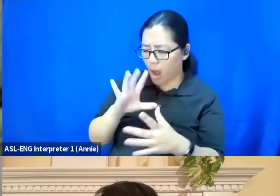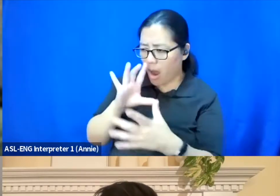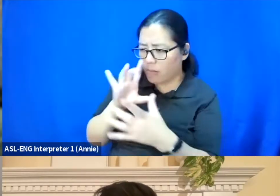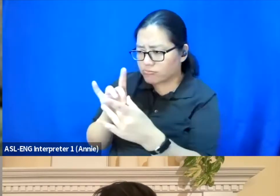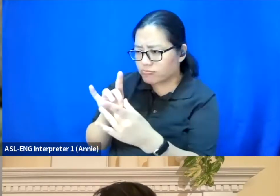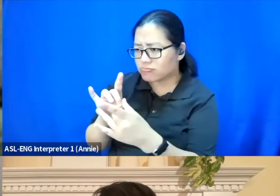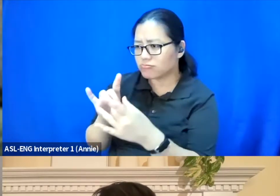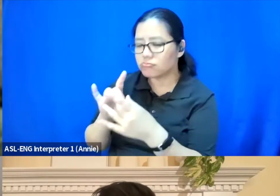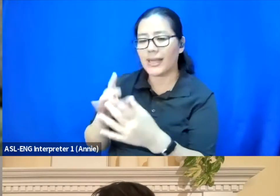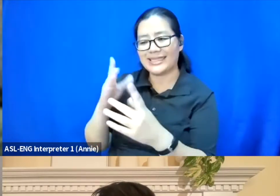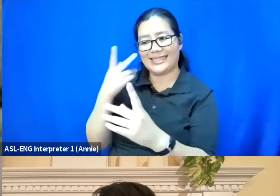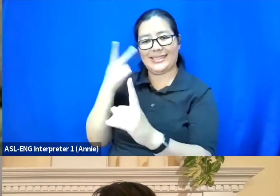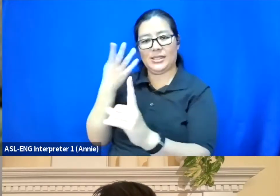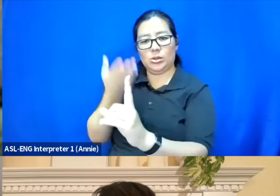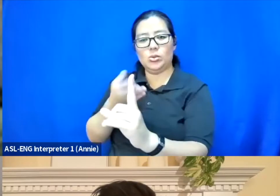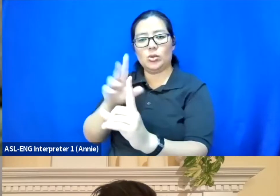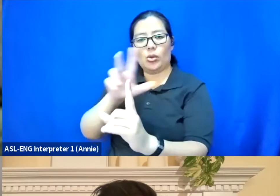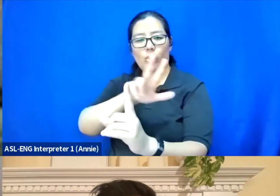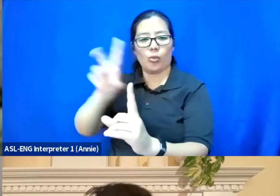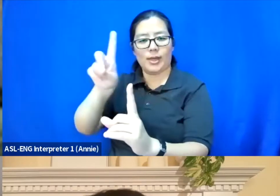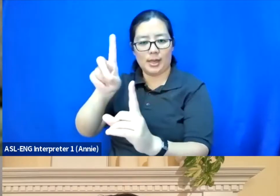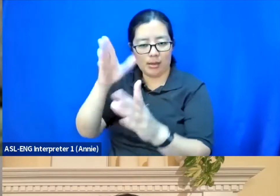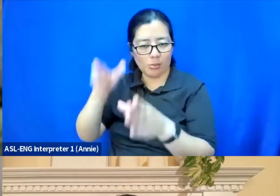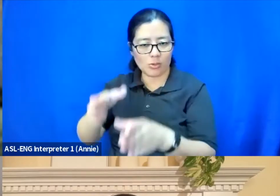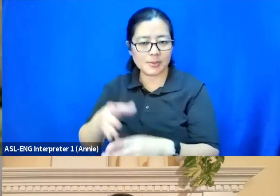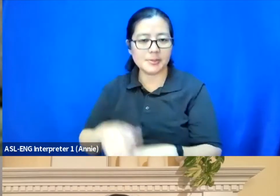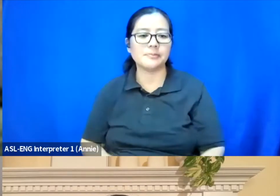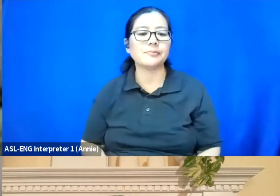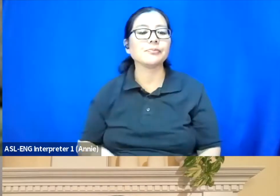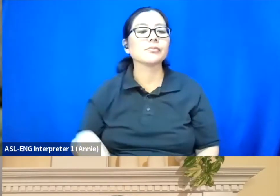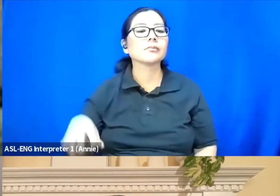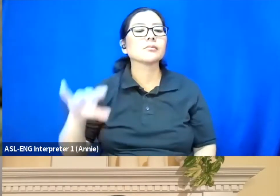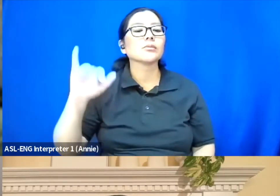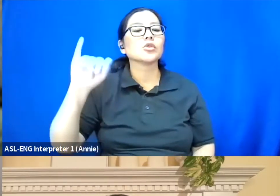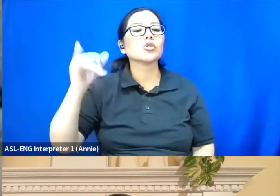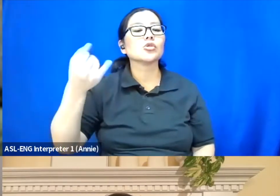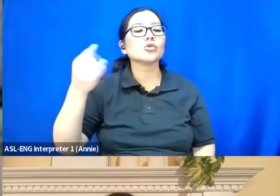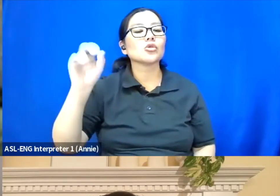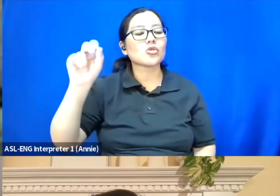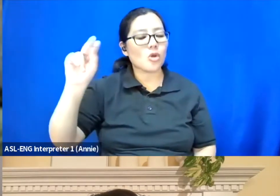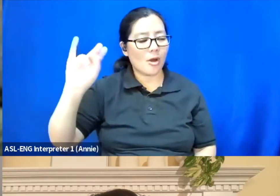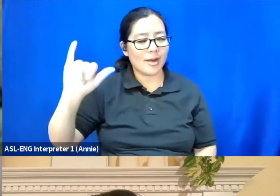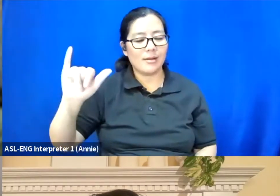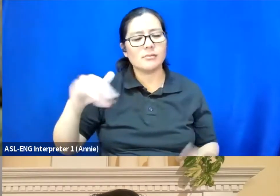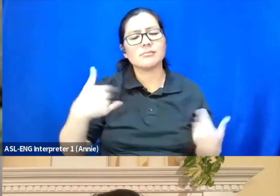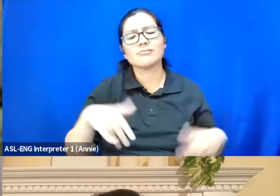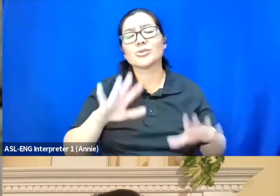by with my own work is people reaching out and saying, like, this really spoke to me